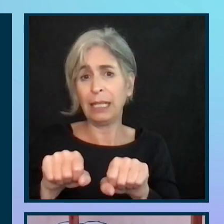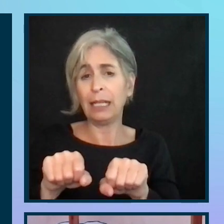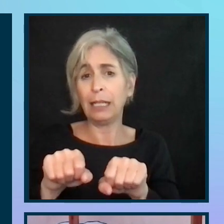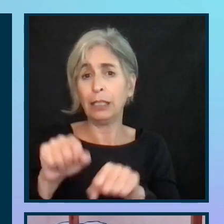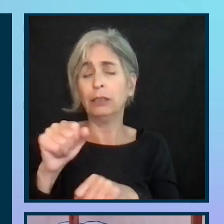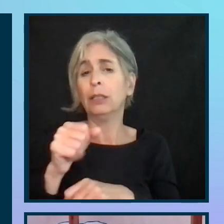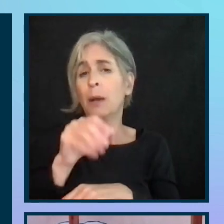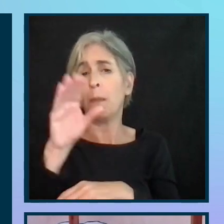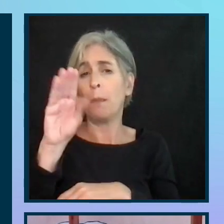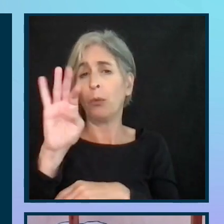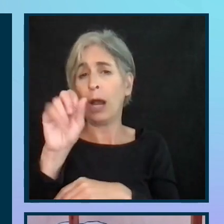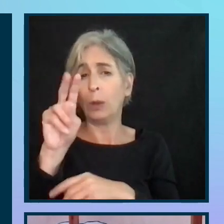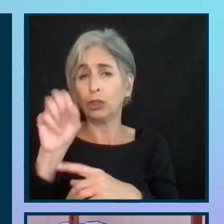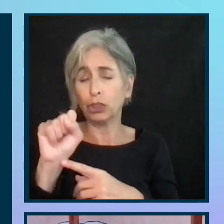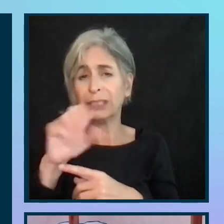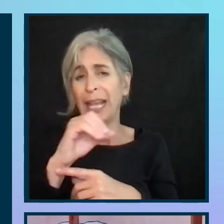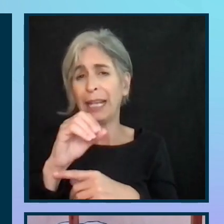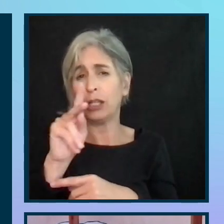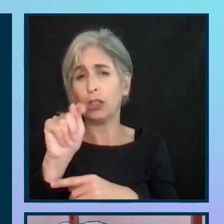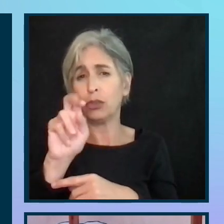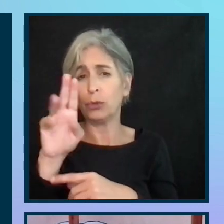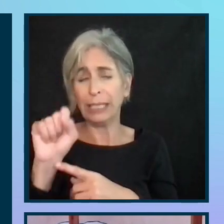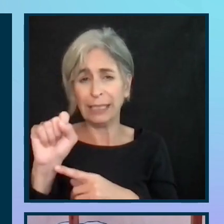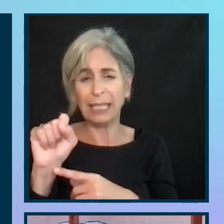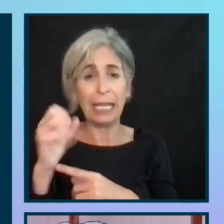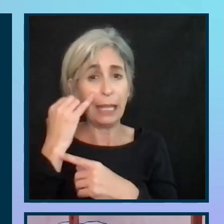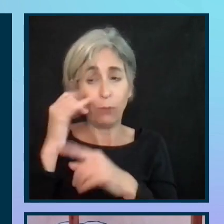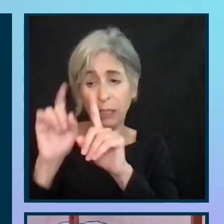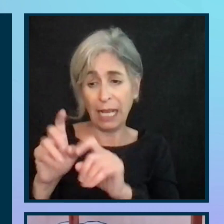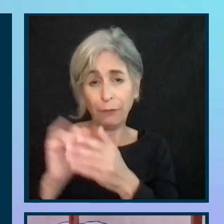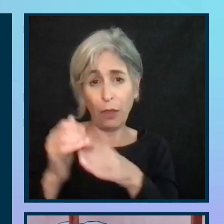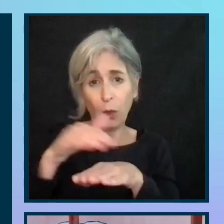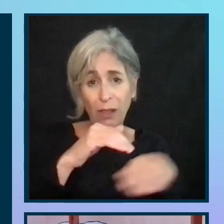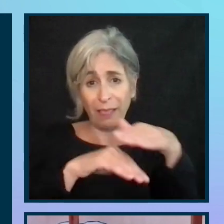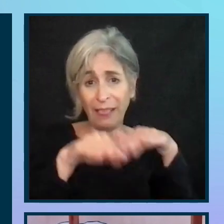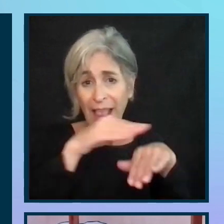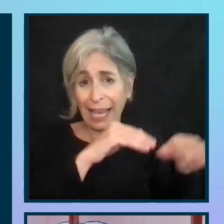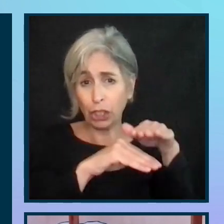but, again, if we test at that, at those different layers of the development stack,